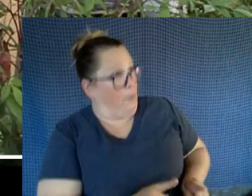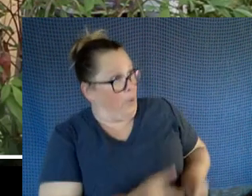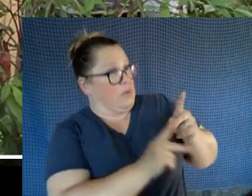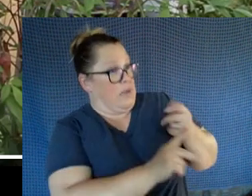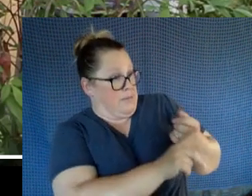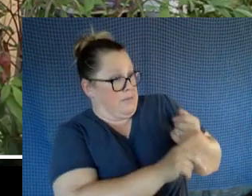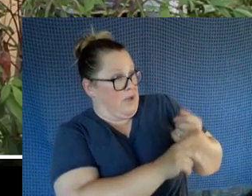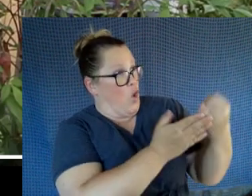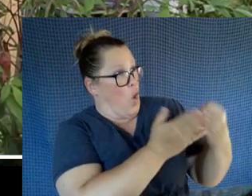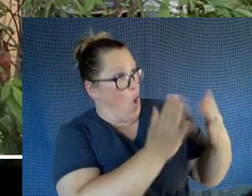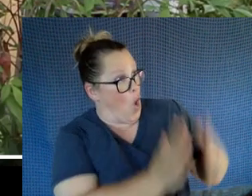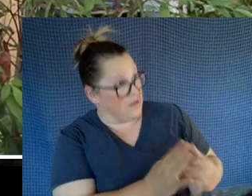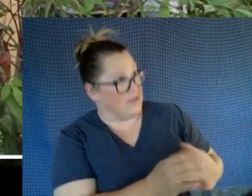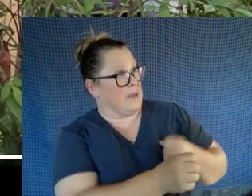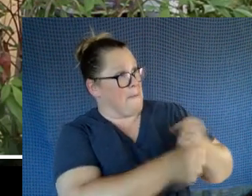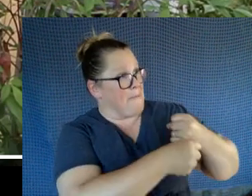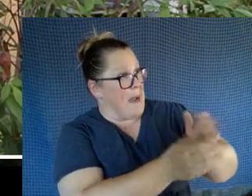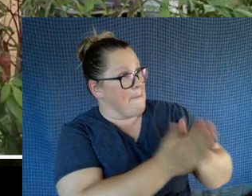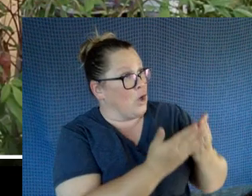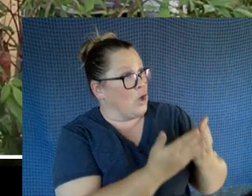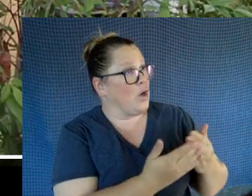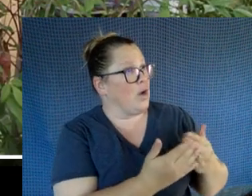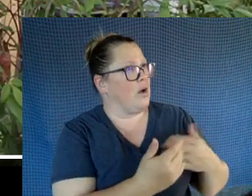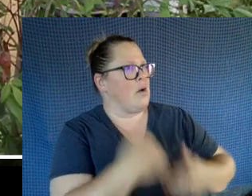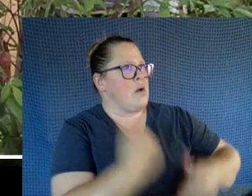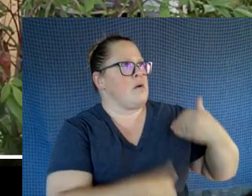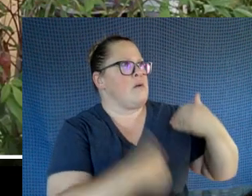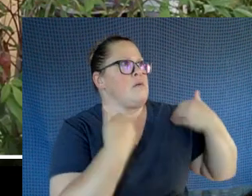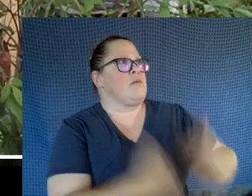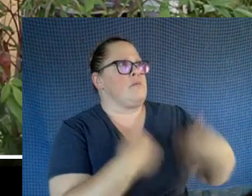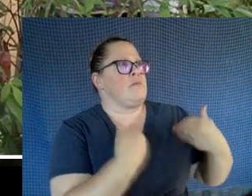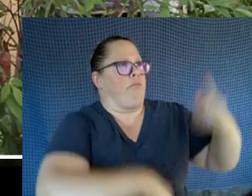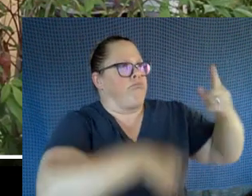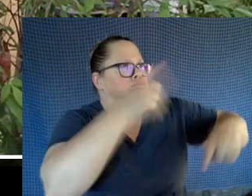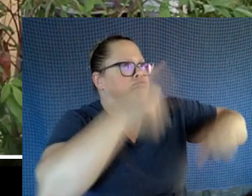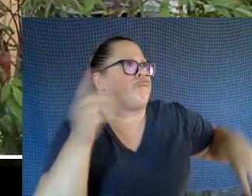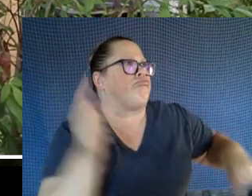multi-talented almost like we call the Renaissance man. Yes and what's really